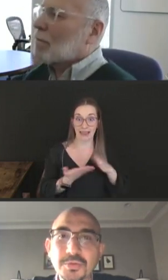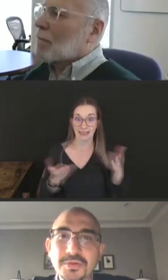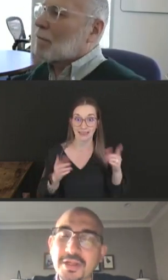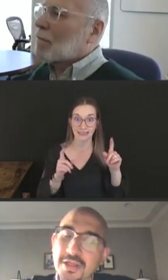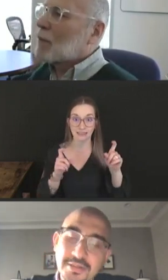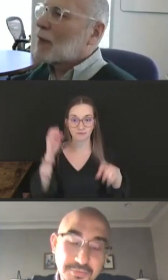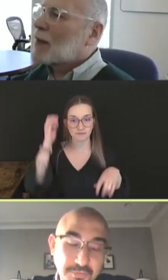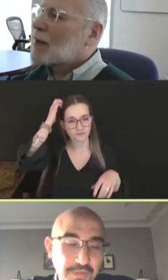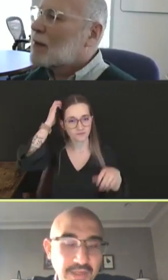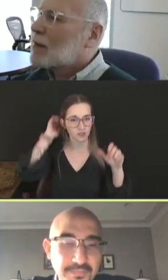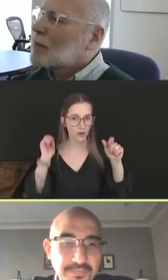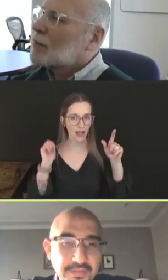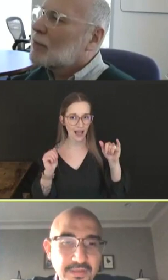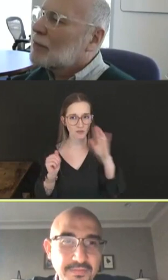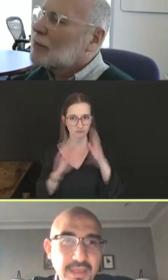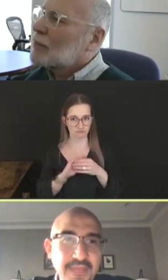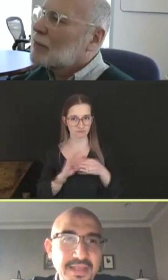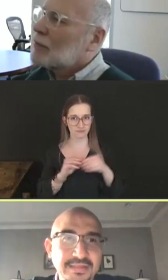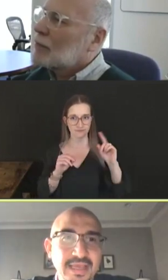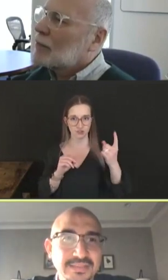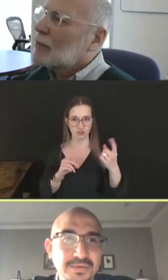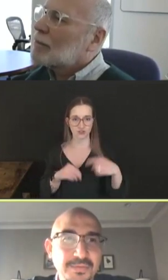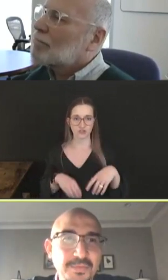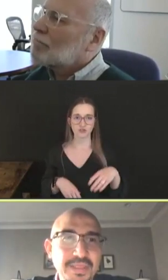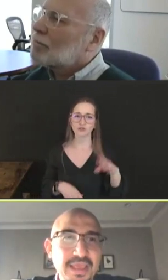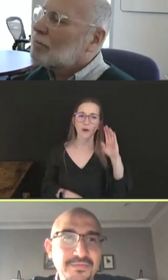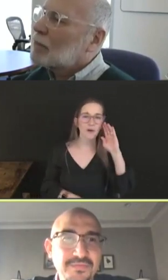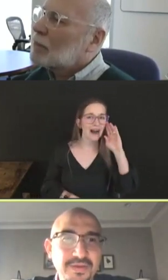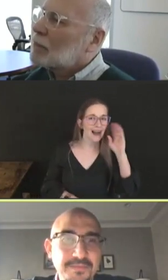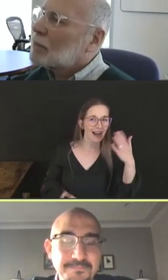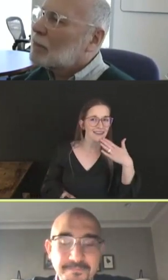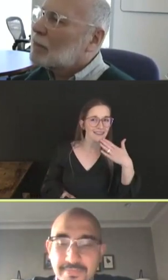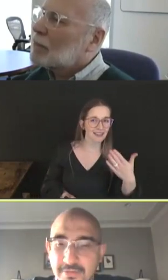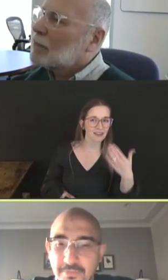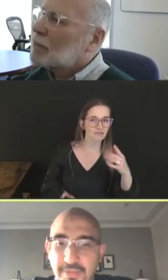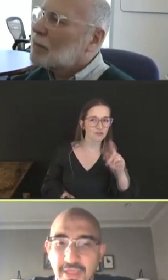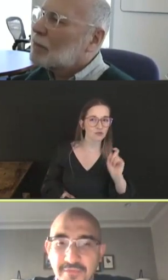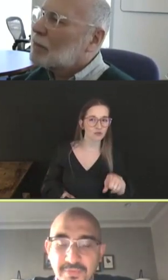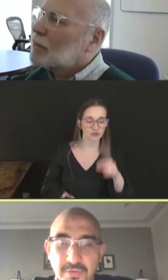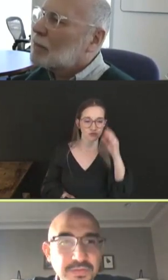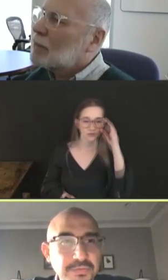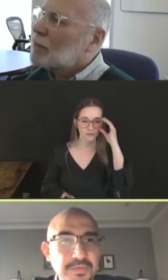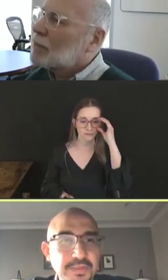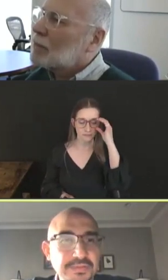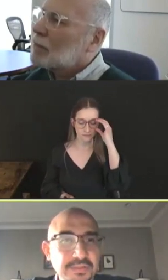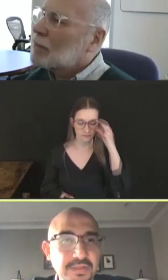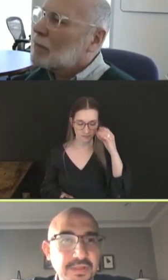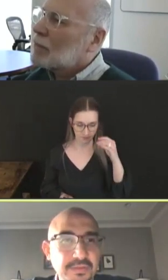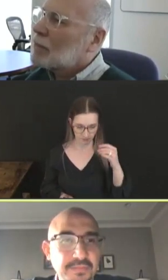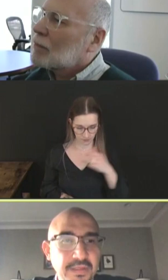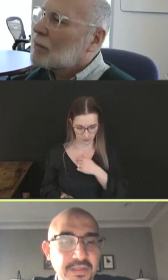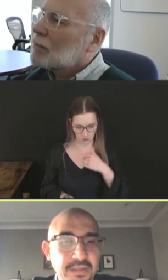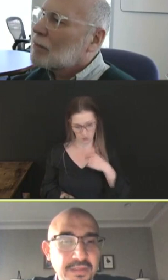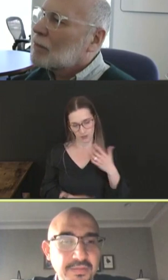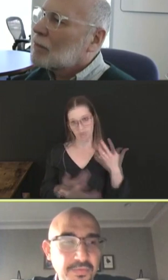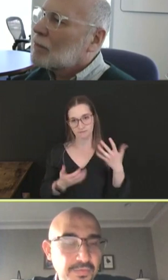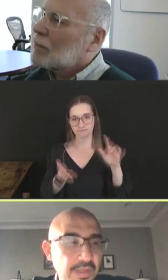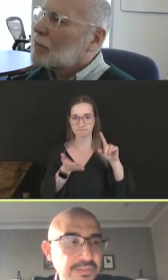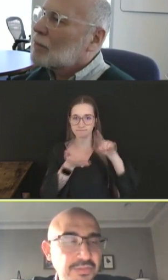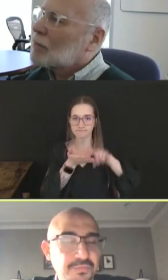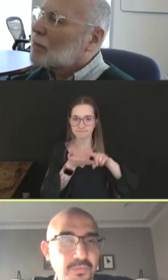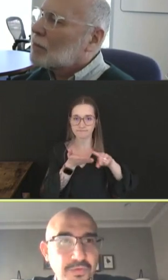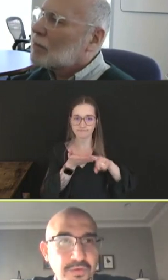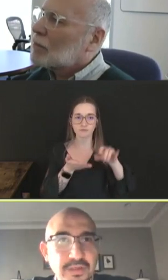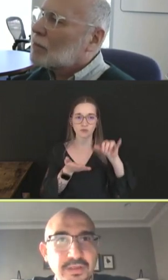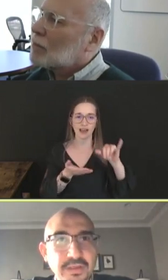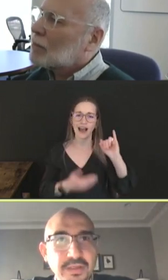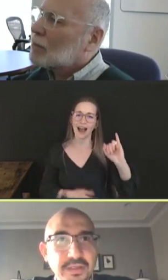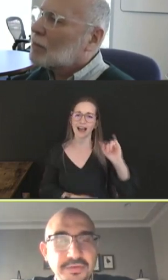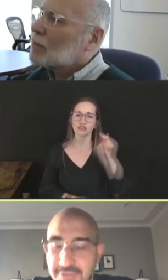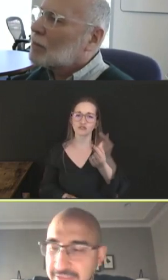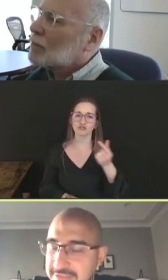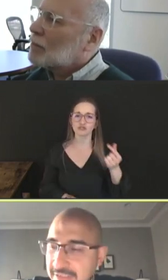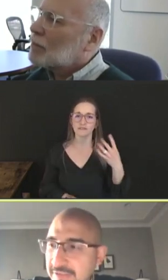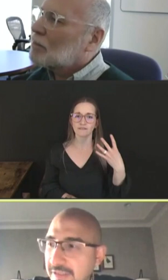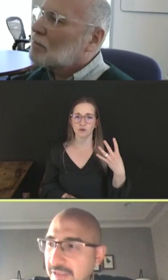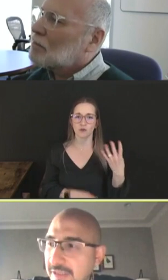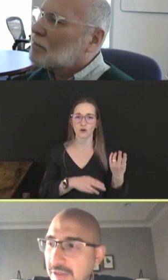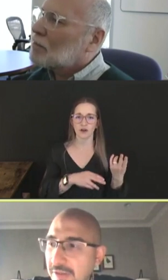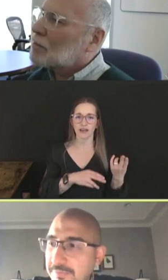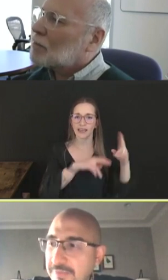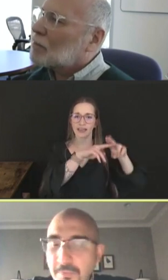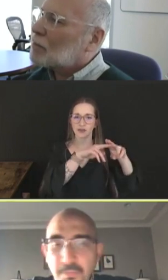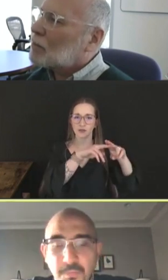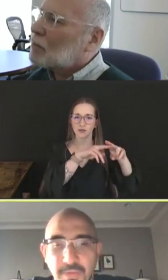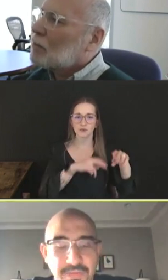Ali Ellebedy: Sure. Hi, Dan. So we have looked into this in the IGG4 increase, and -- but one